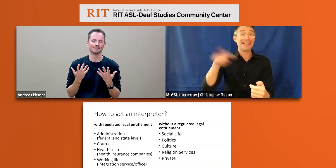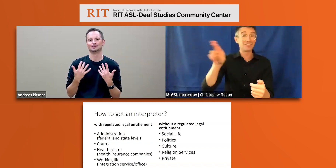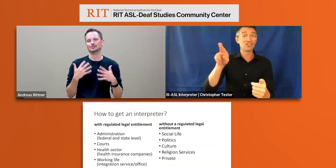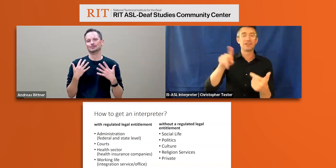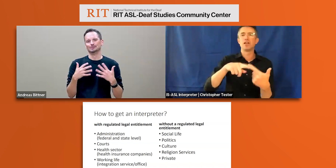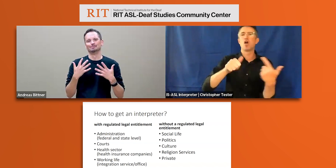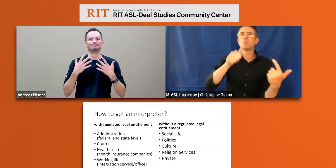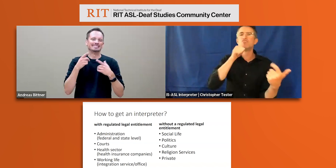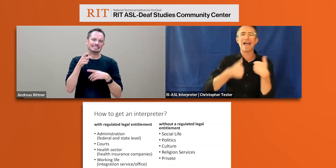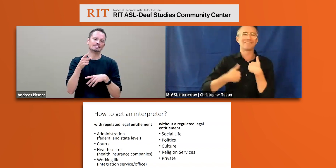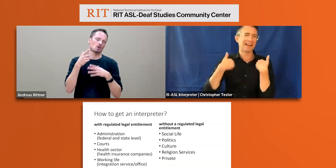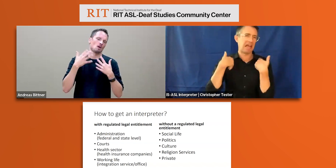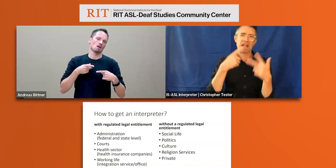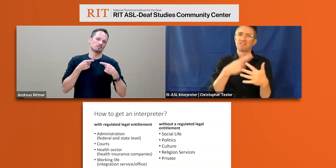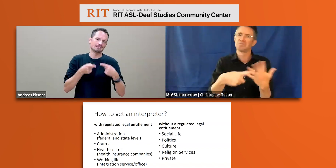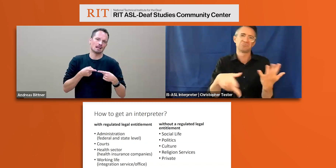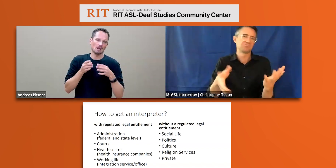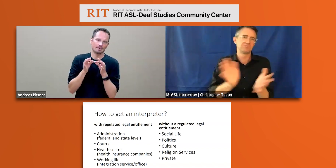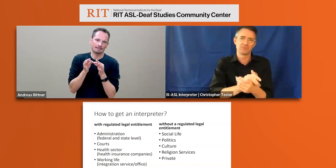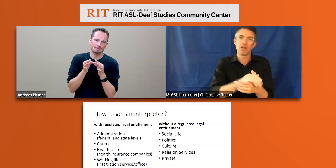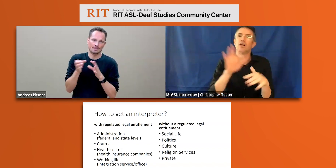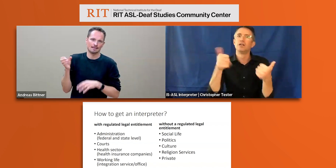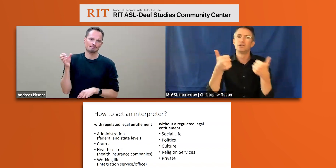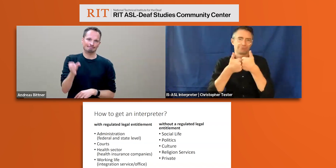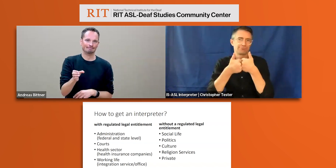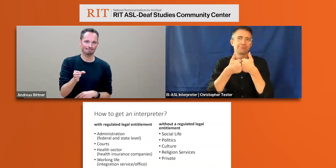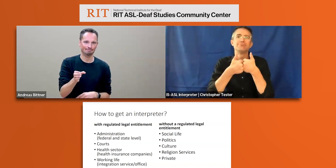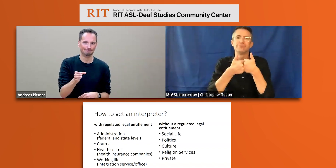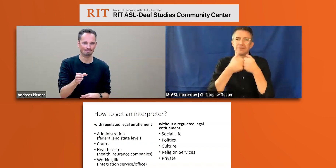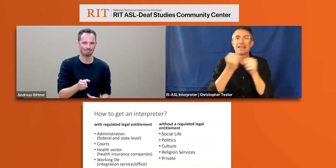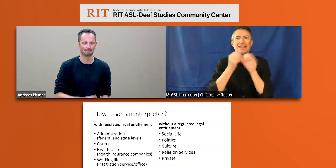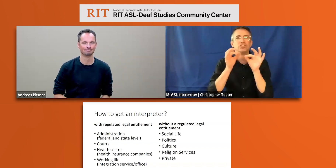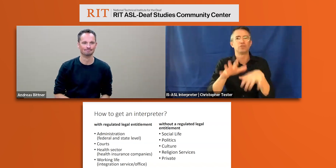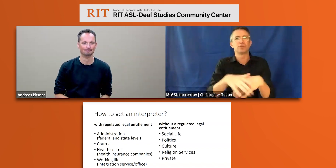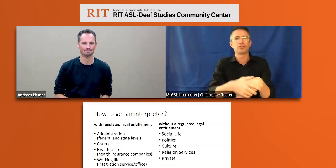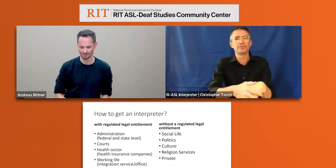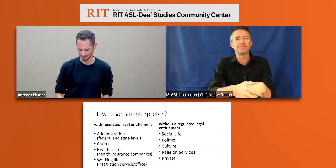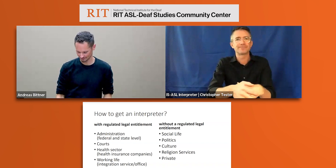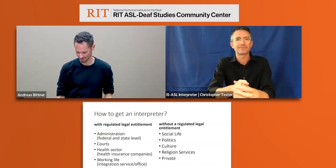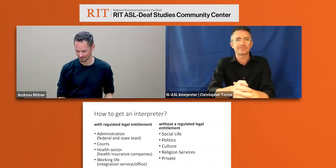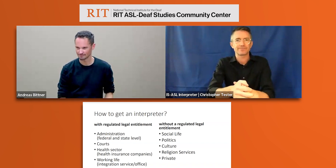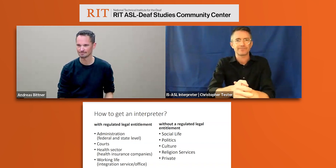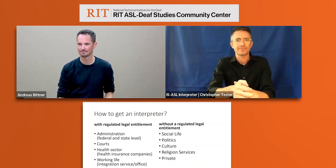required to pay. Anything that happens in your private life or religious life